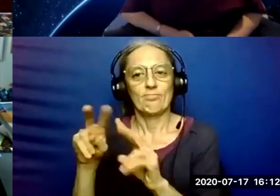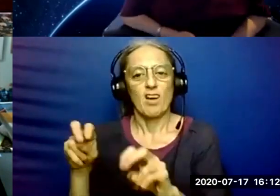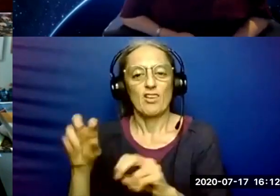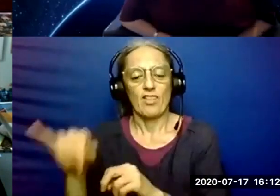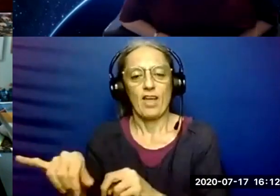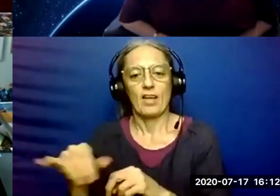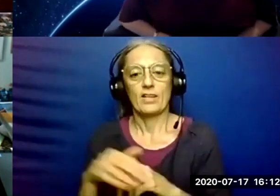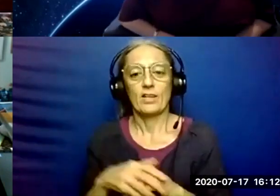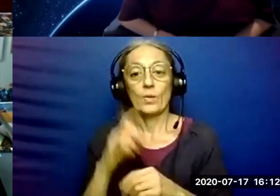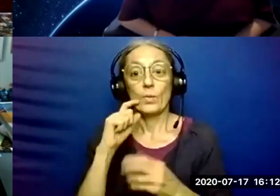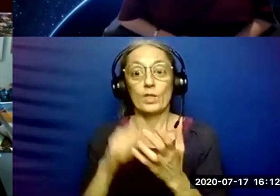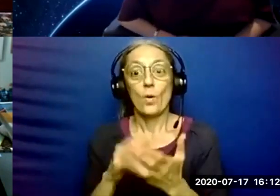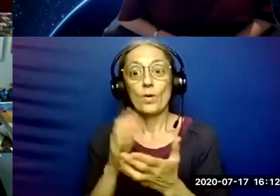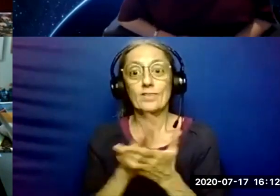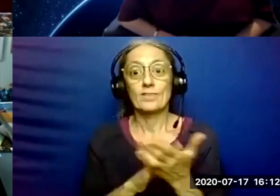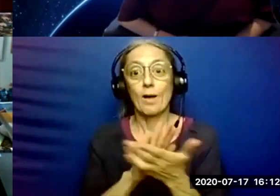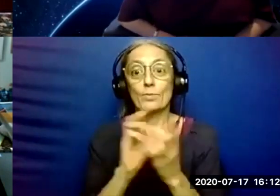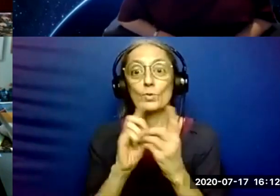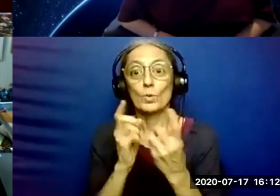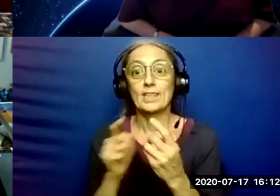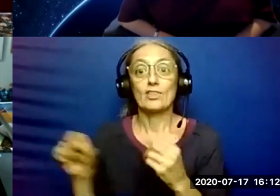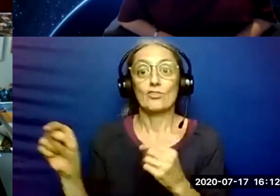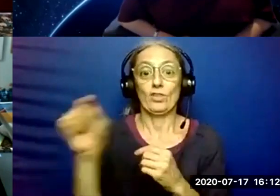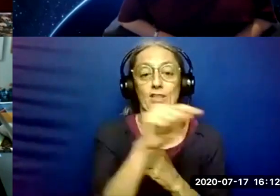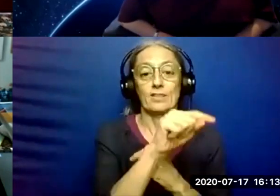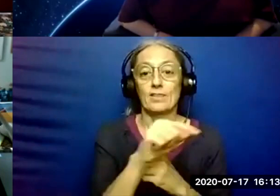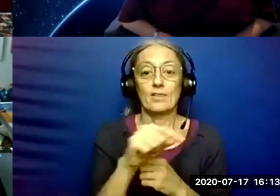would not allow children to take their AAC communication